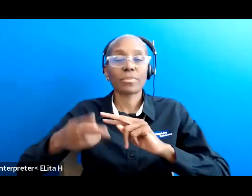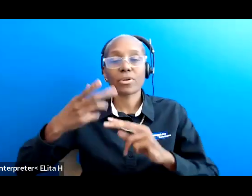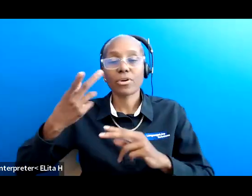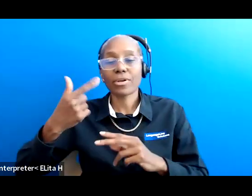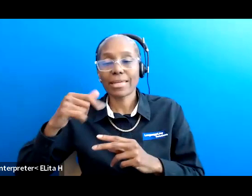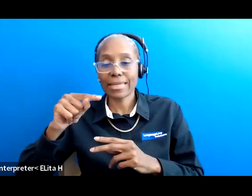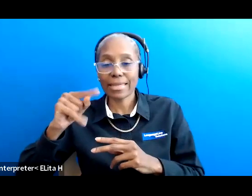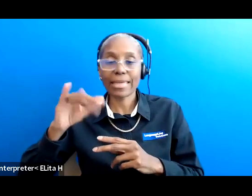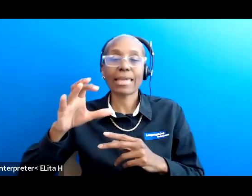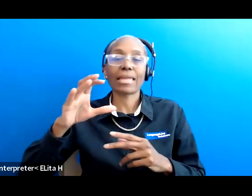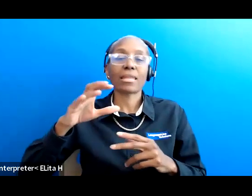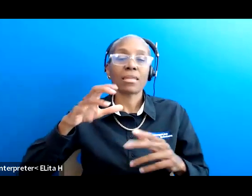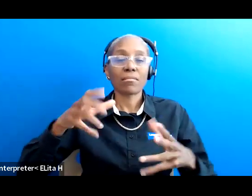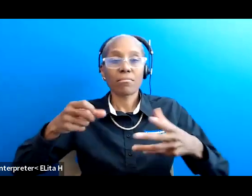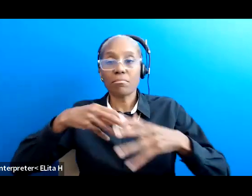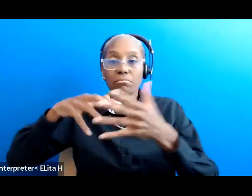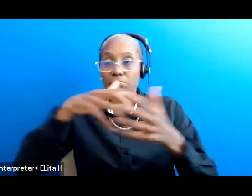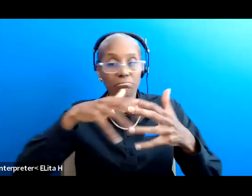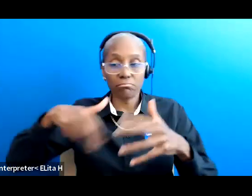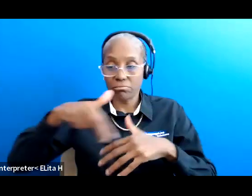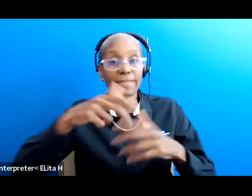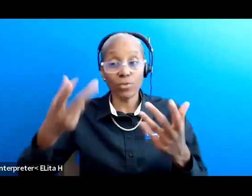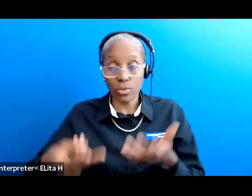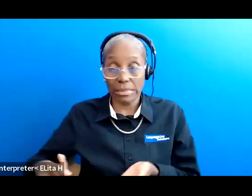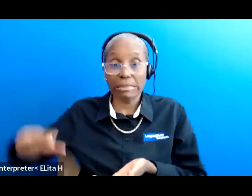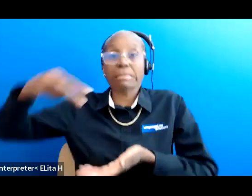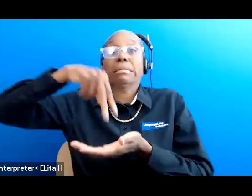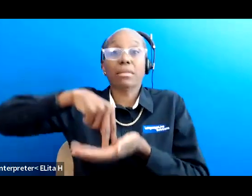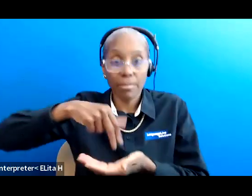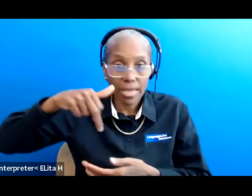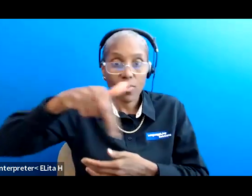able to get up and walk, that's good. If you can't walk, that's okay.